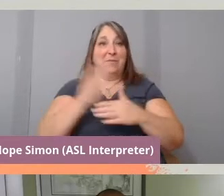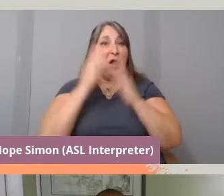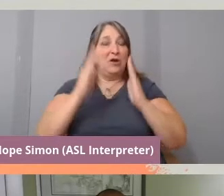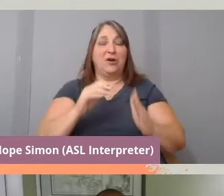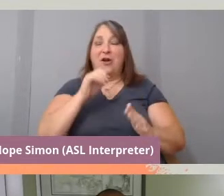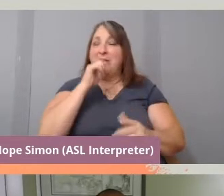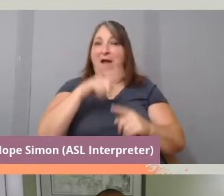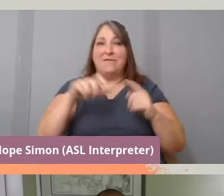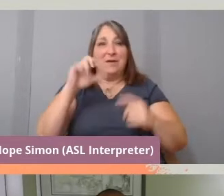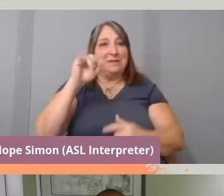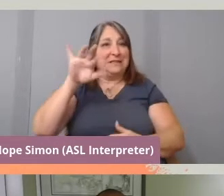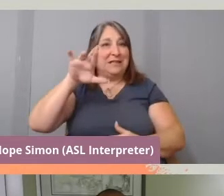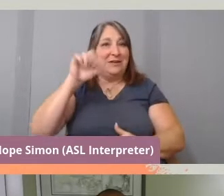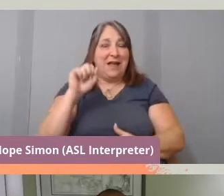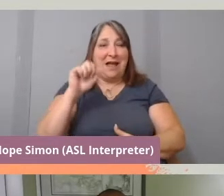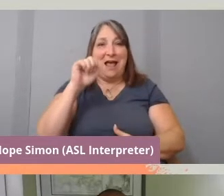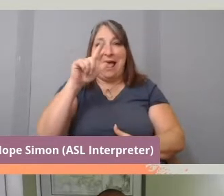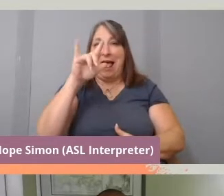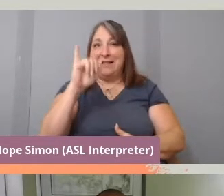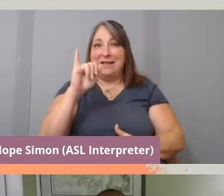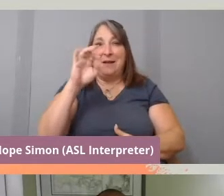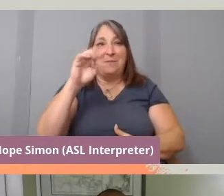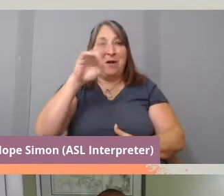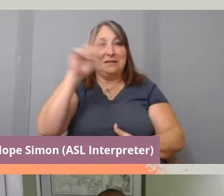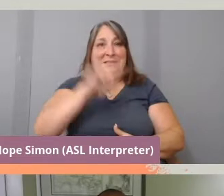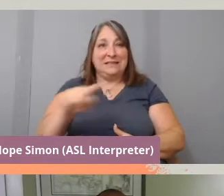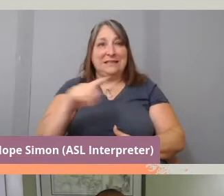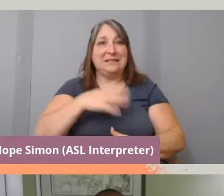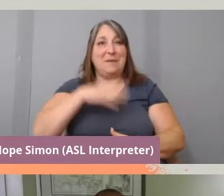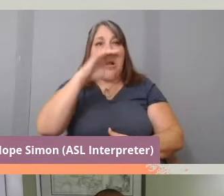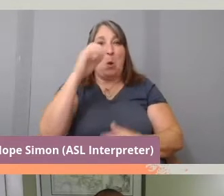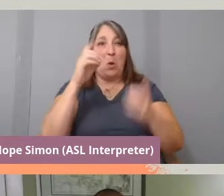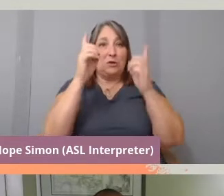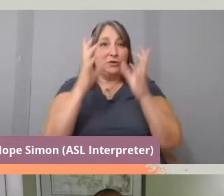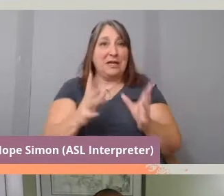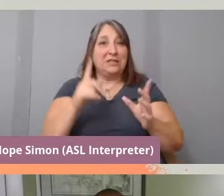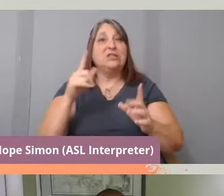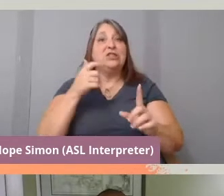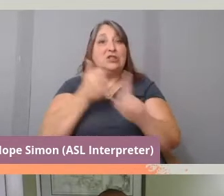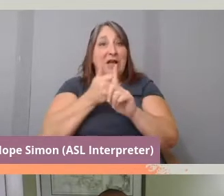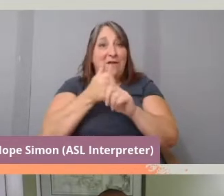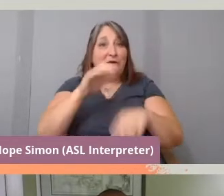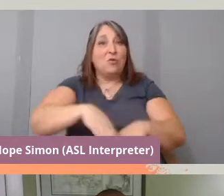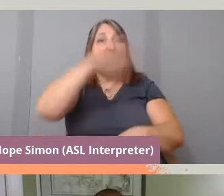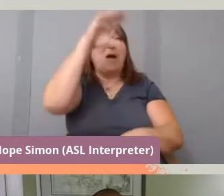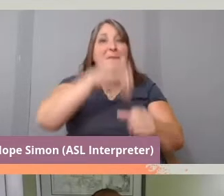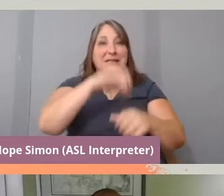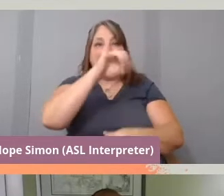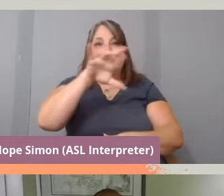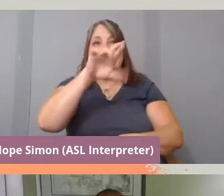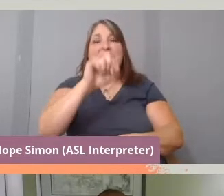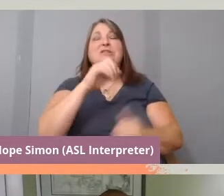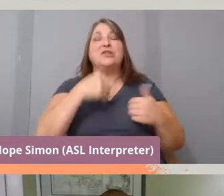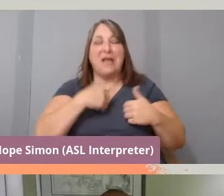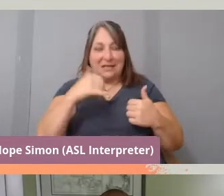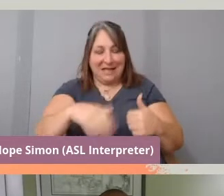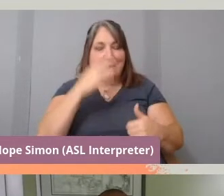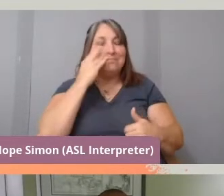Ellen Martinez is my co-director on this. And she actually grew up in Syria, so she has a background there. And then for me it was kind of interesting.